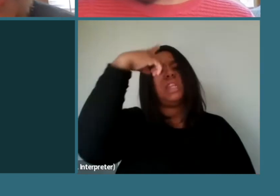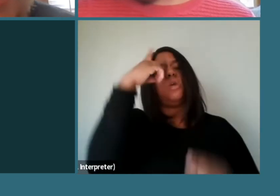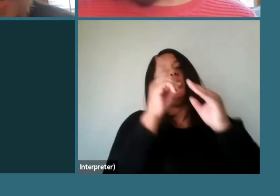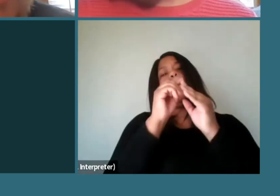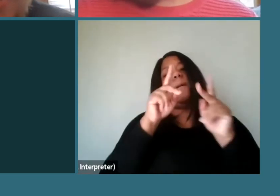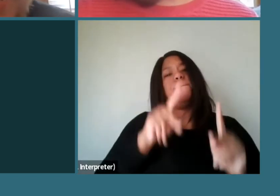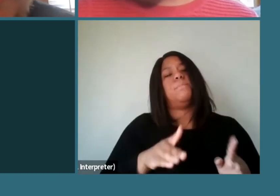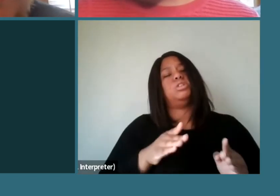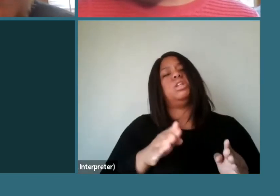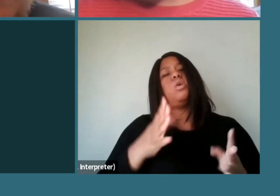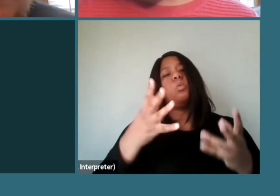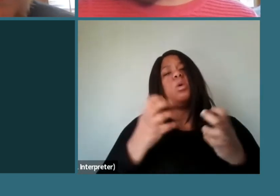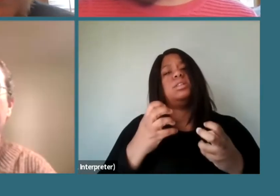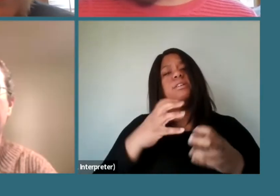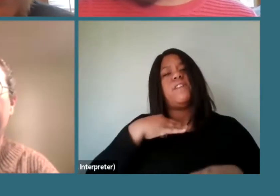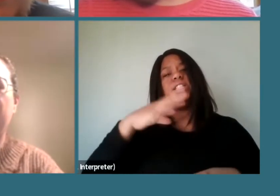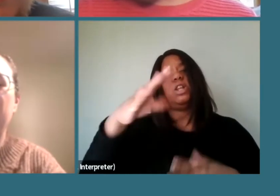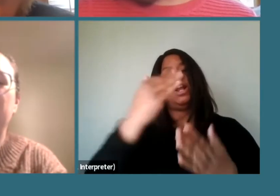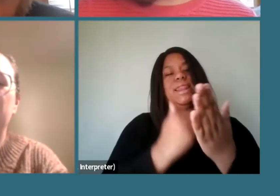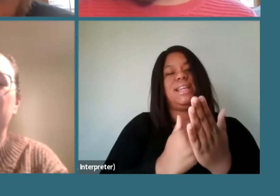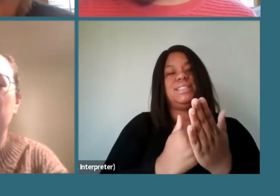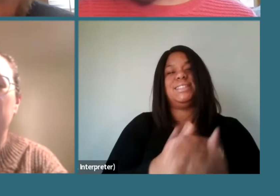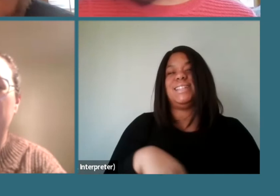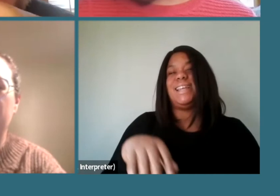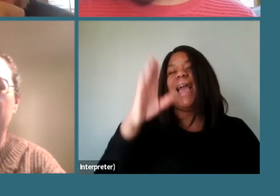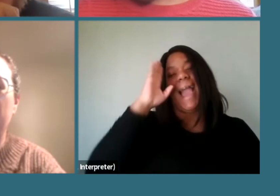Is it Shelby? Yeah. Hi. My name is Shelby Capaccho,